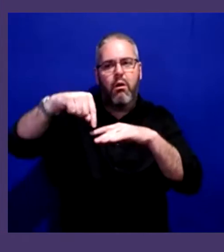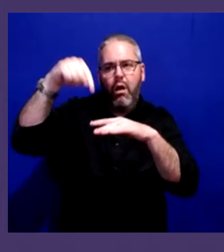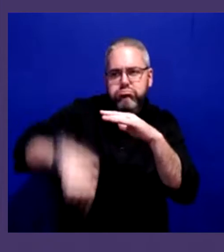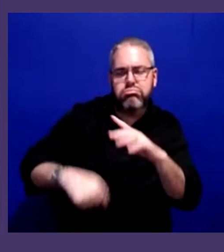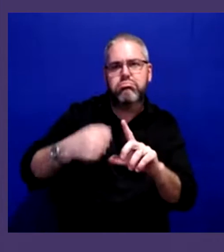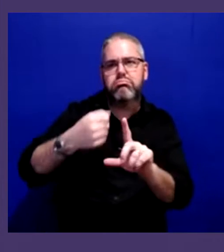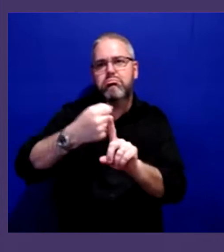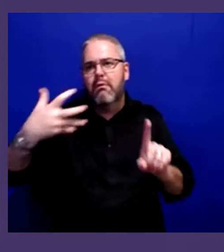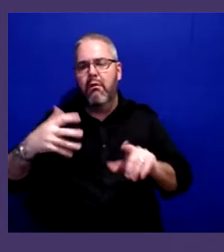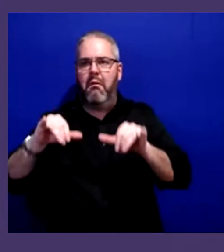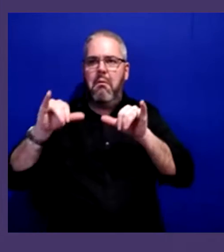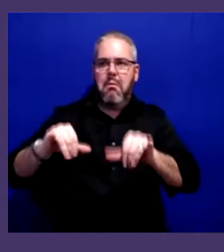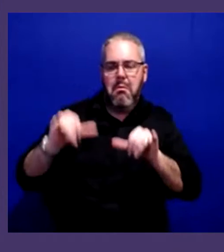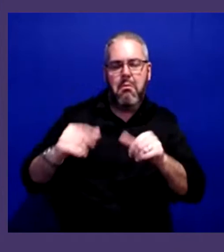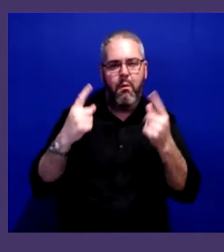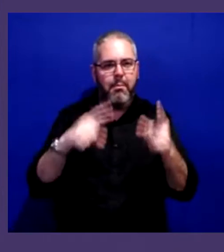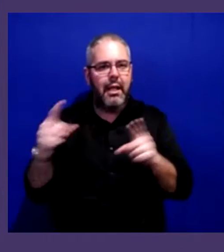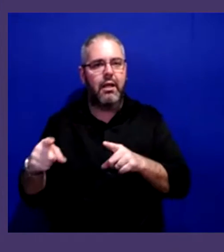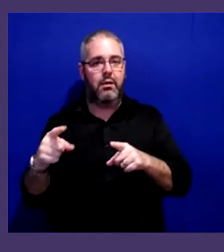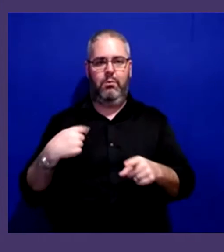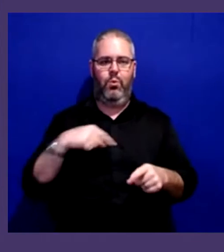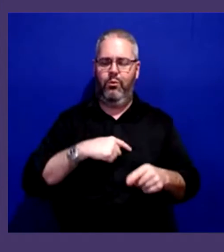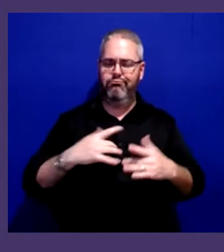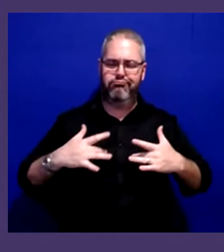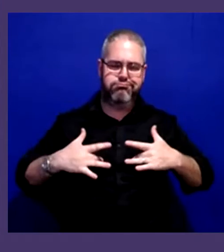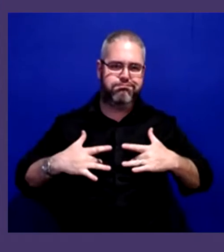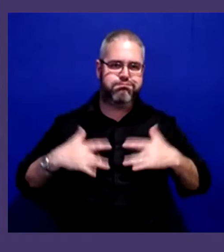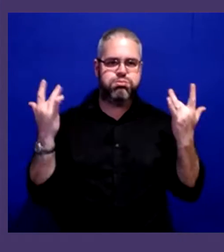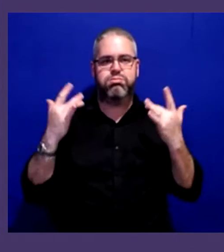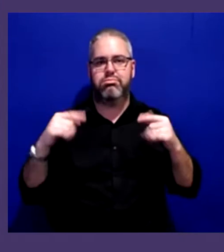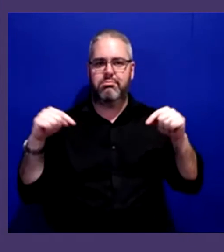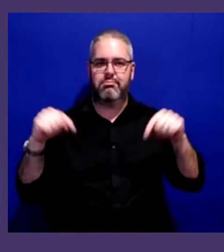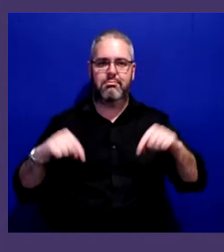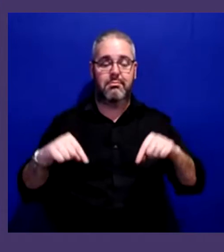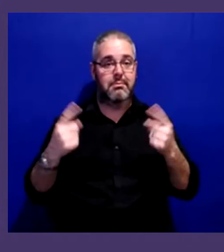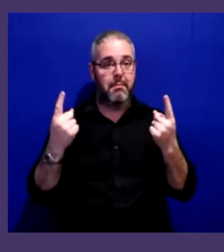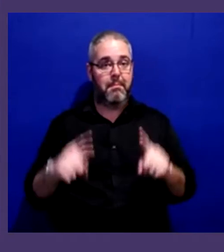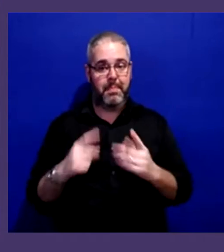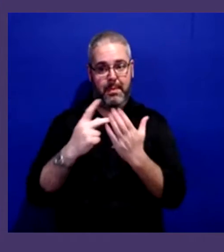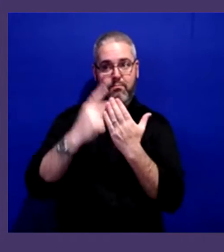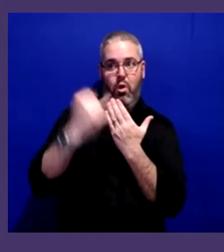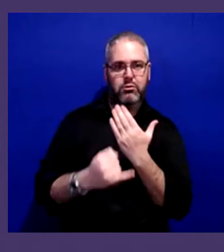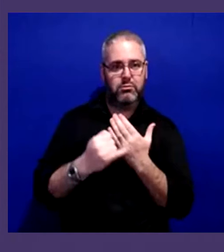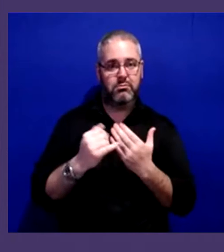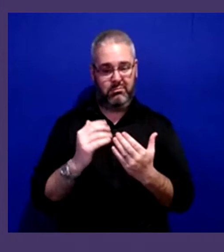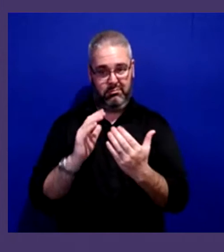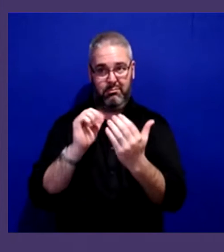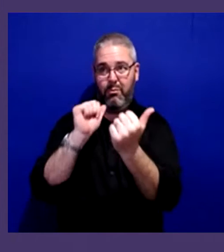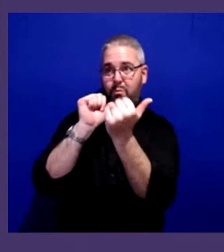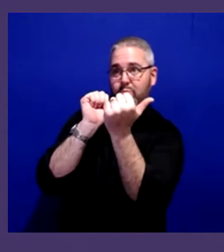But we're just thrilled about this project because the approach that we're taking together with Microsoft and